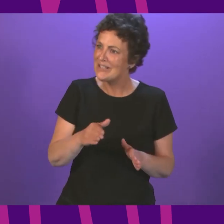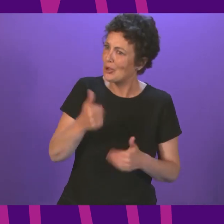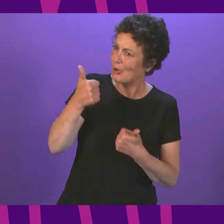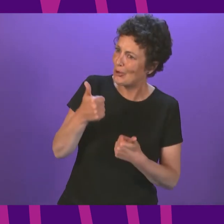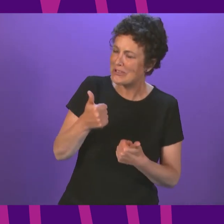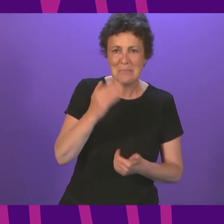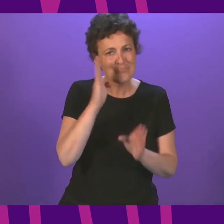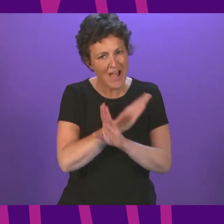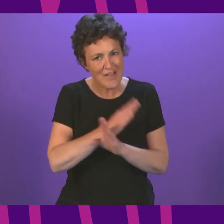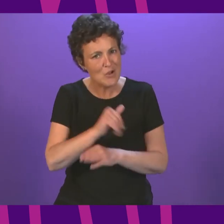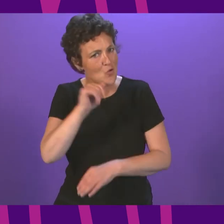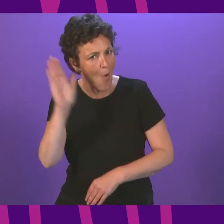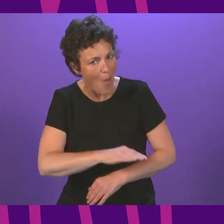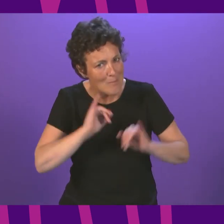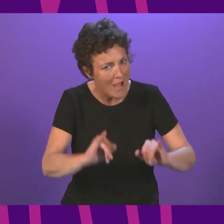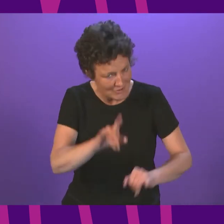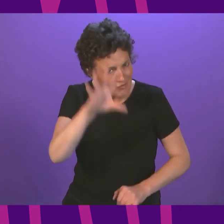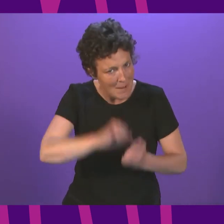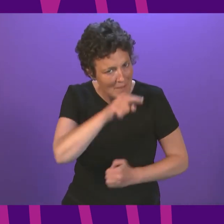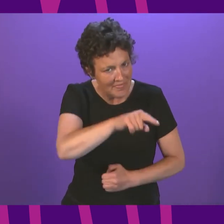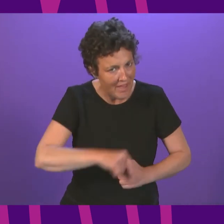take that into account.